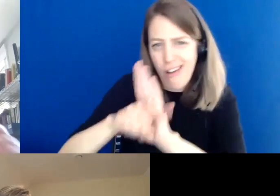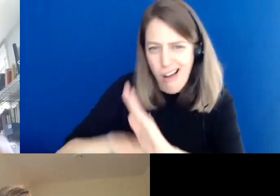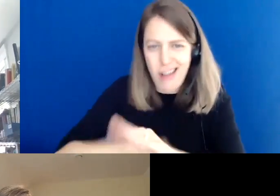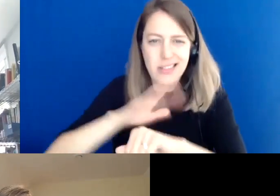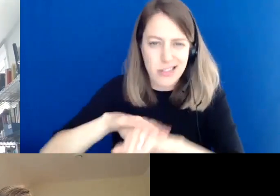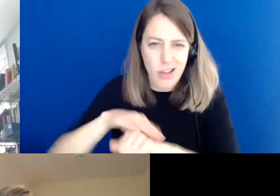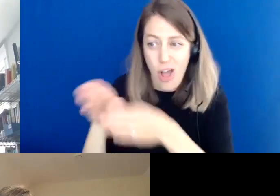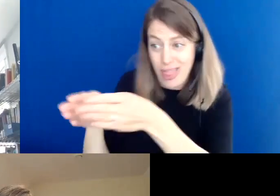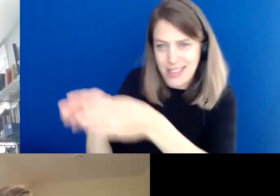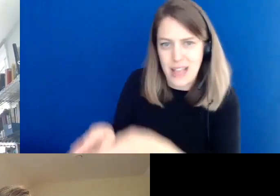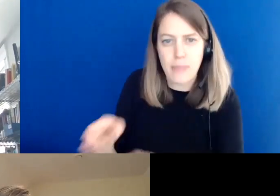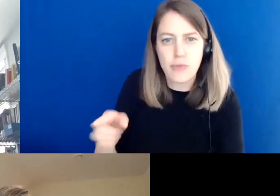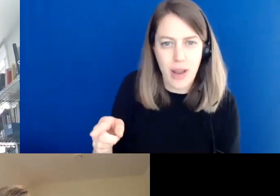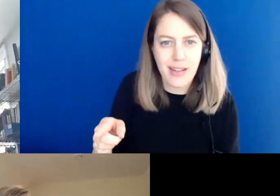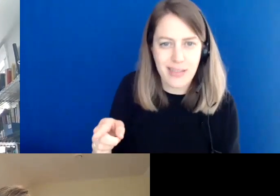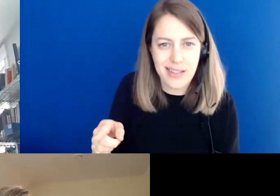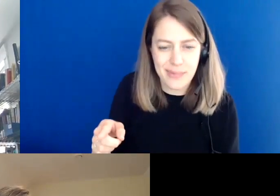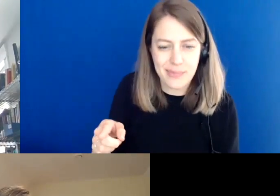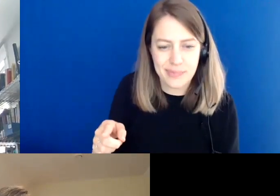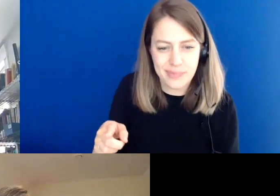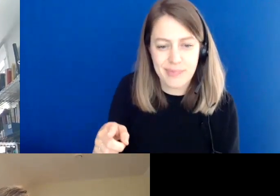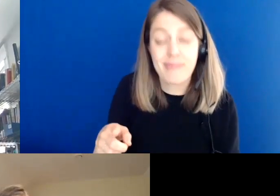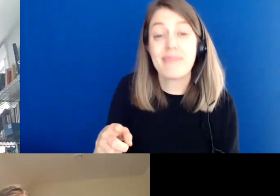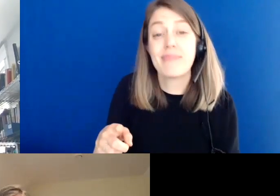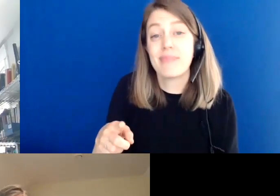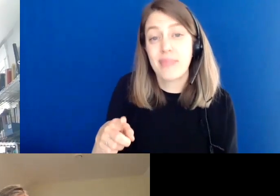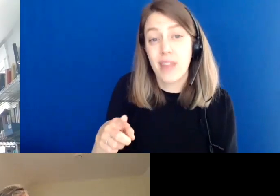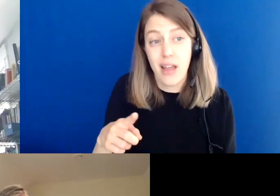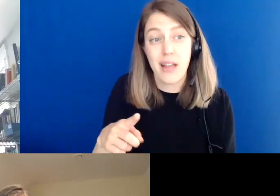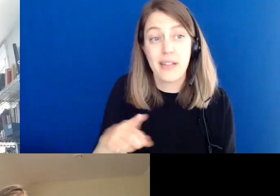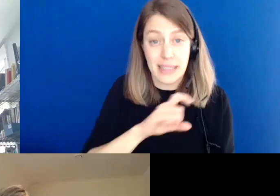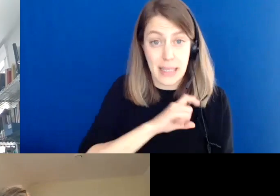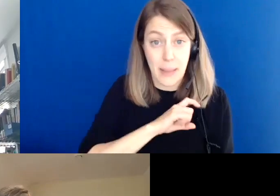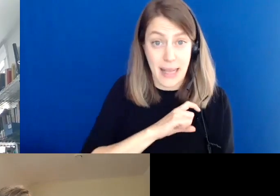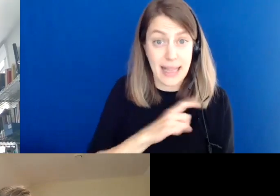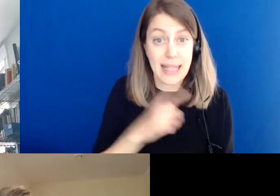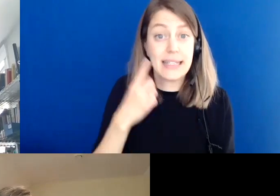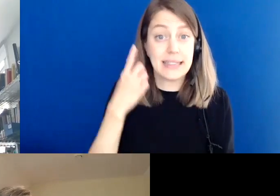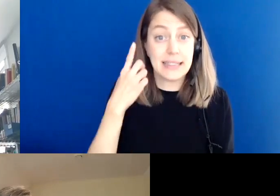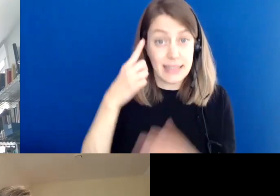Walker and Ricci concluded that BRI required no further investigation.